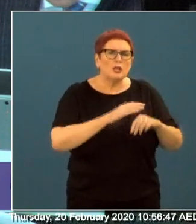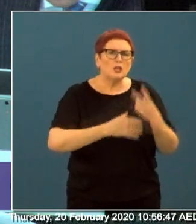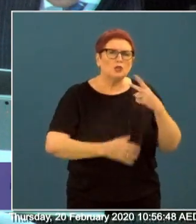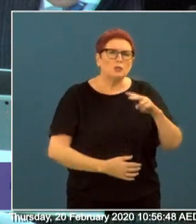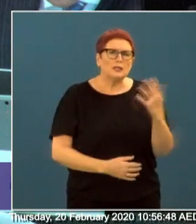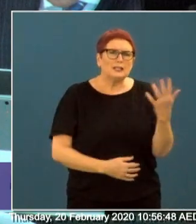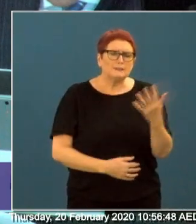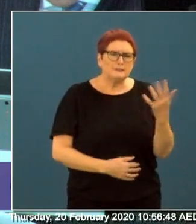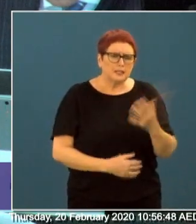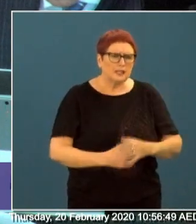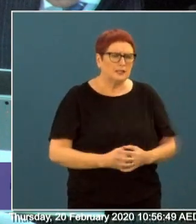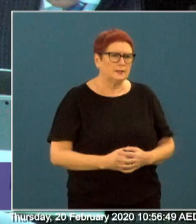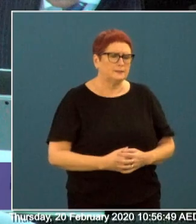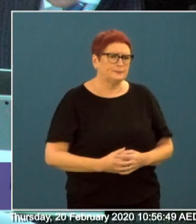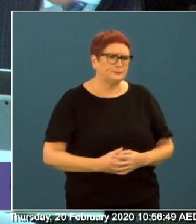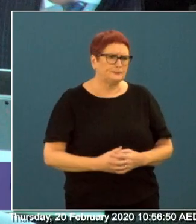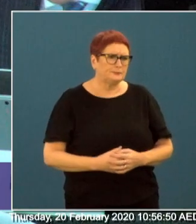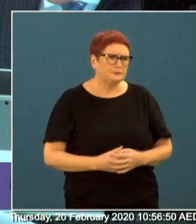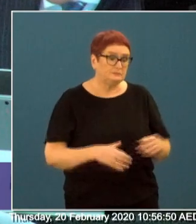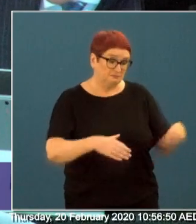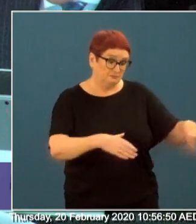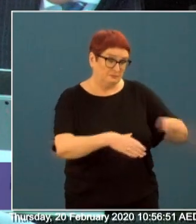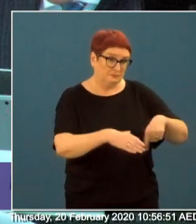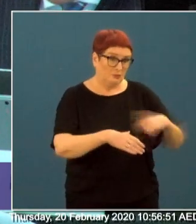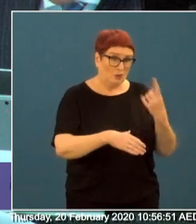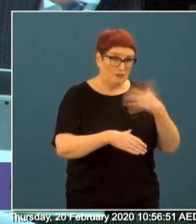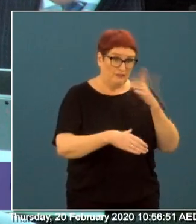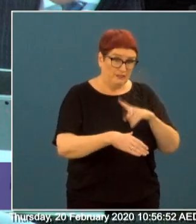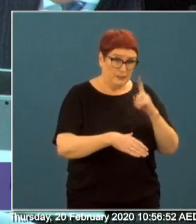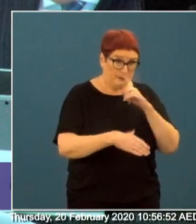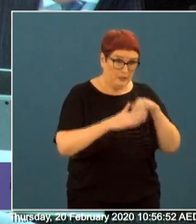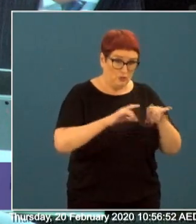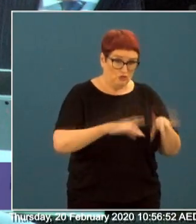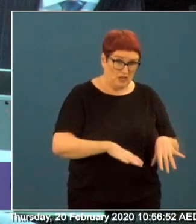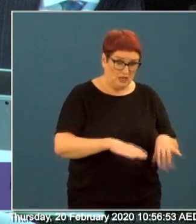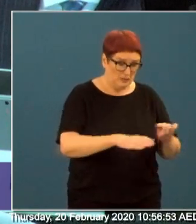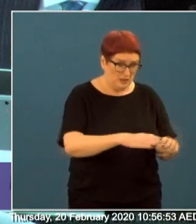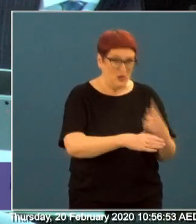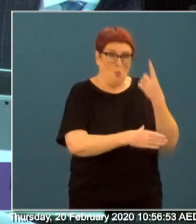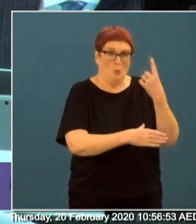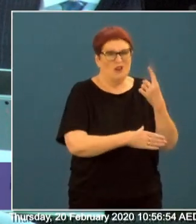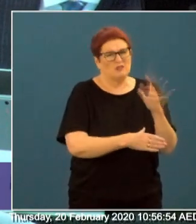approximately one in 150 Australians, or 0.7 per cent of the population,